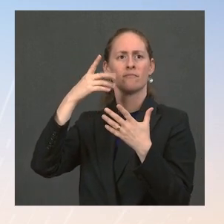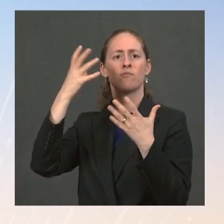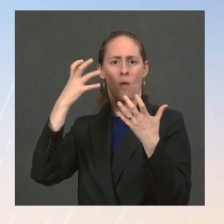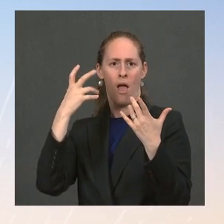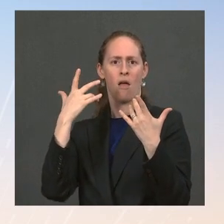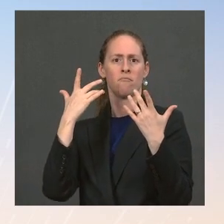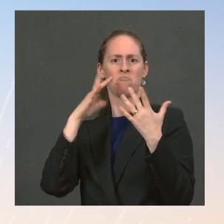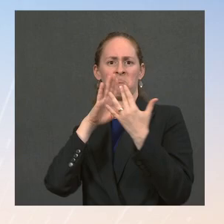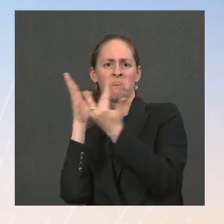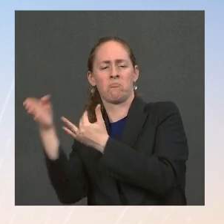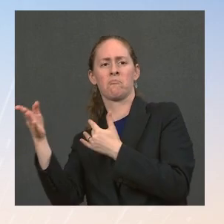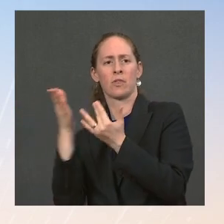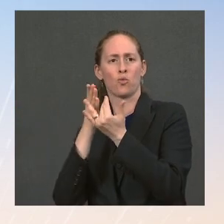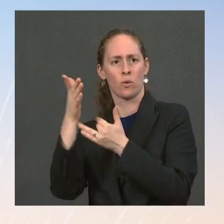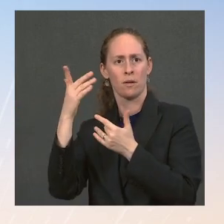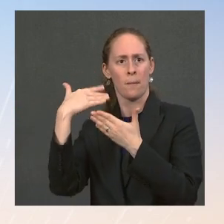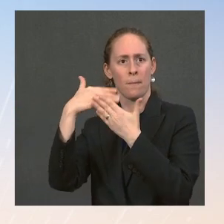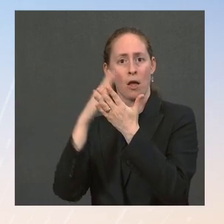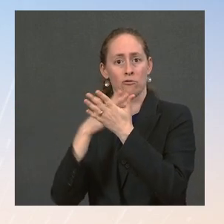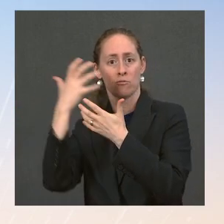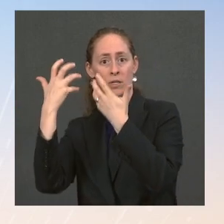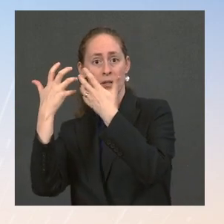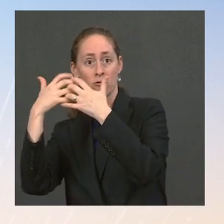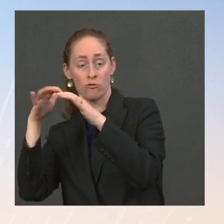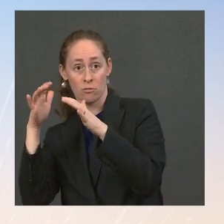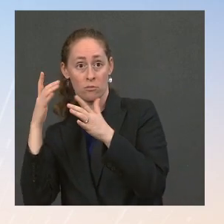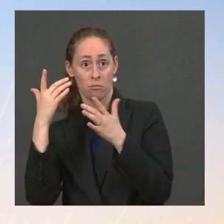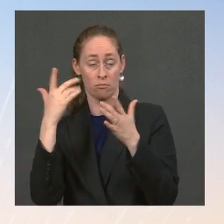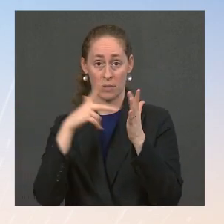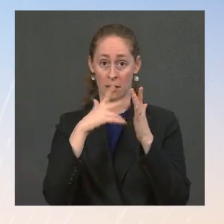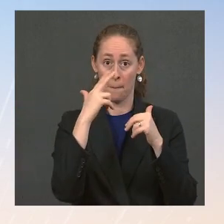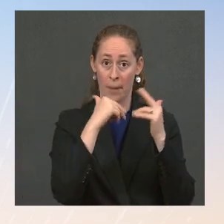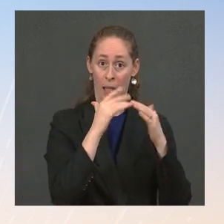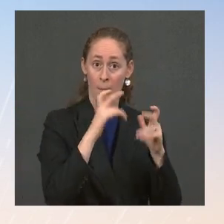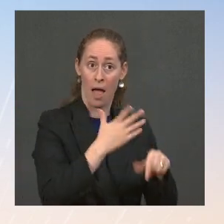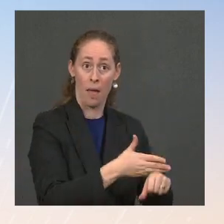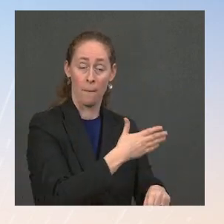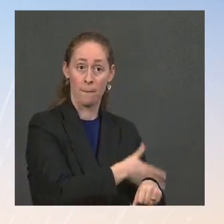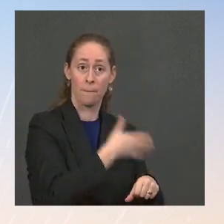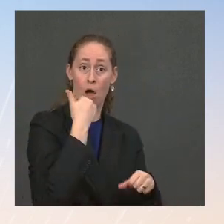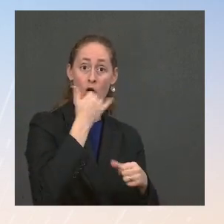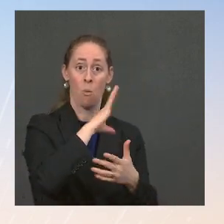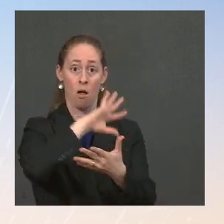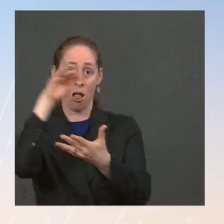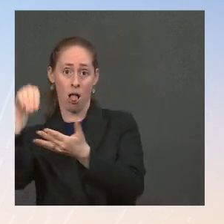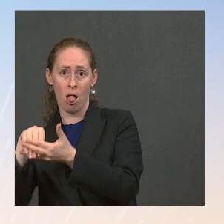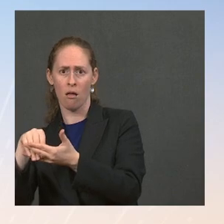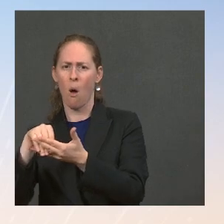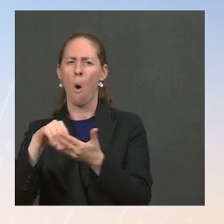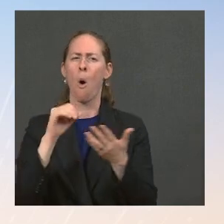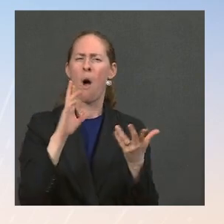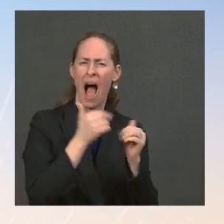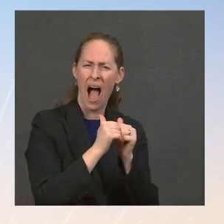on how to deliver on the U.S. commitment on that? Ms. Psaki: Yeah, part of it is certainly making the tax code more fair